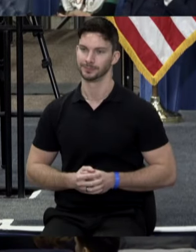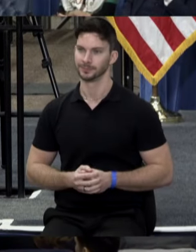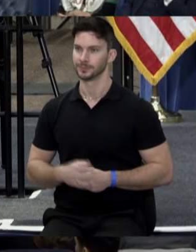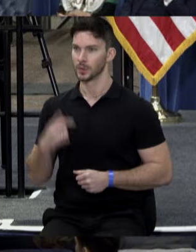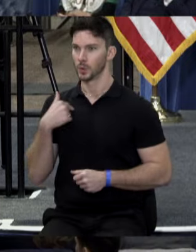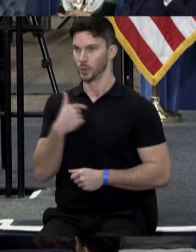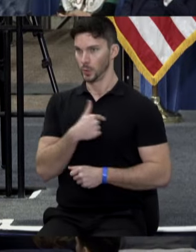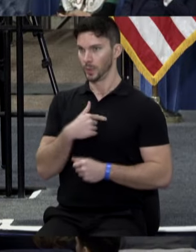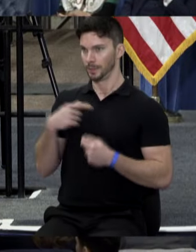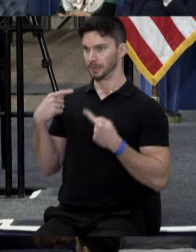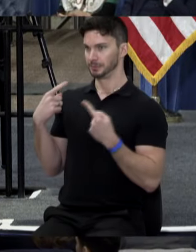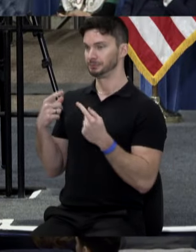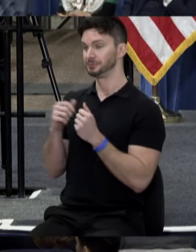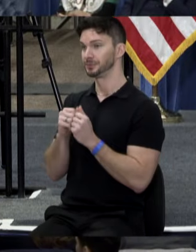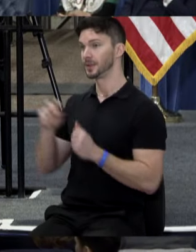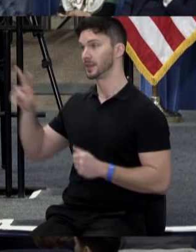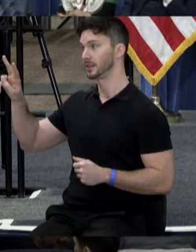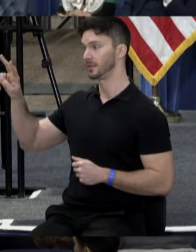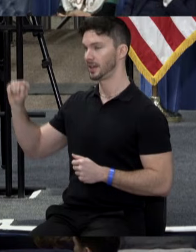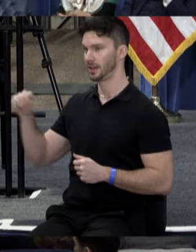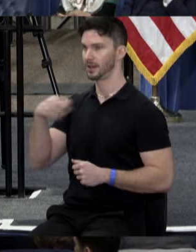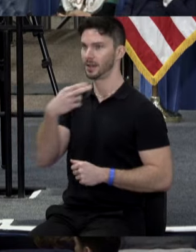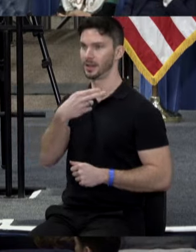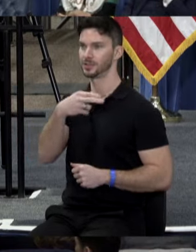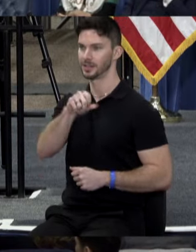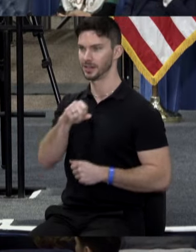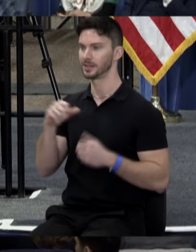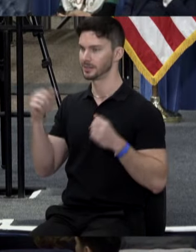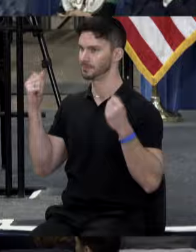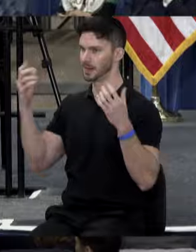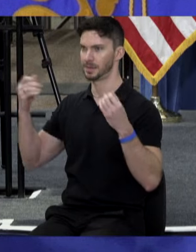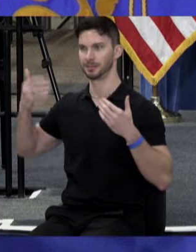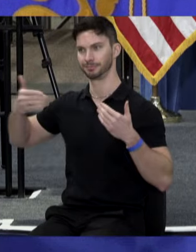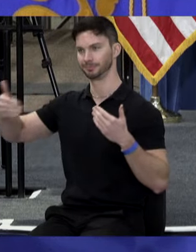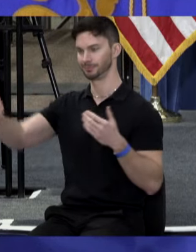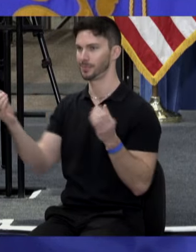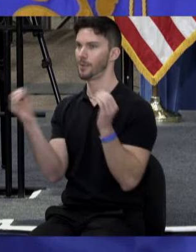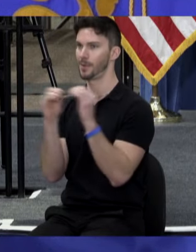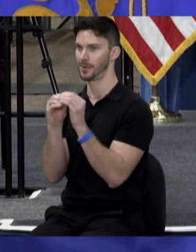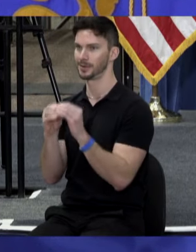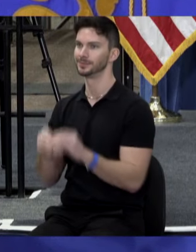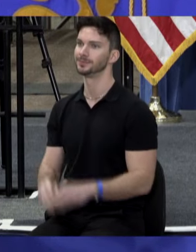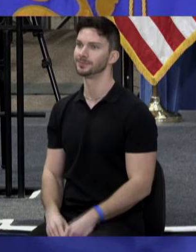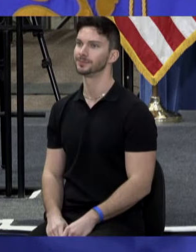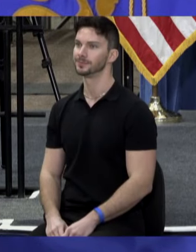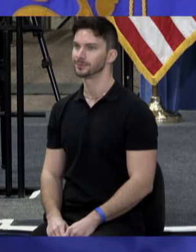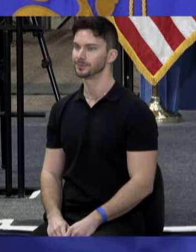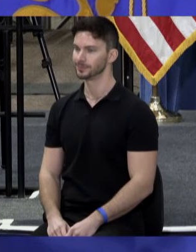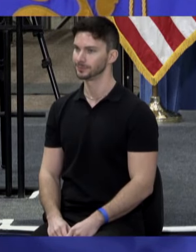to do between the VA and HHS with many, many more to come. I want to thank you,